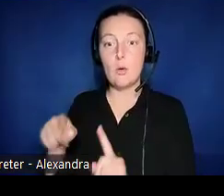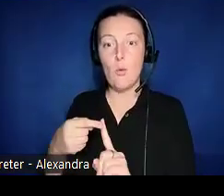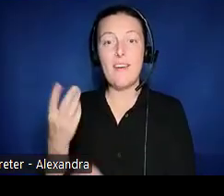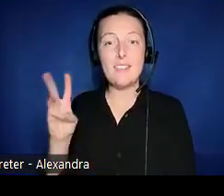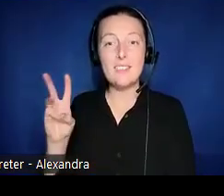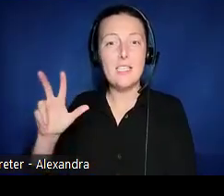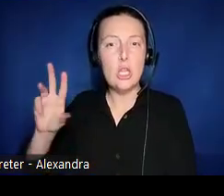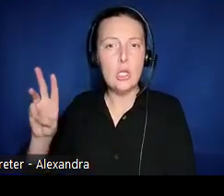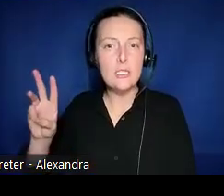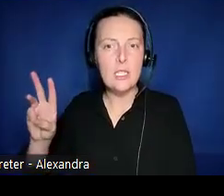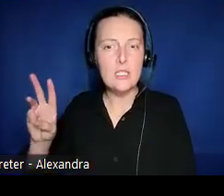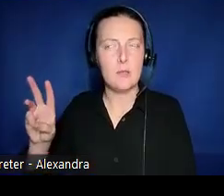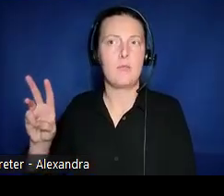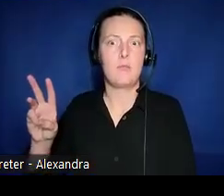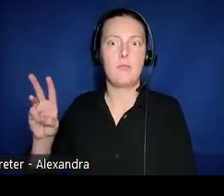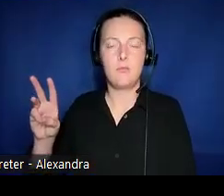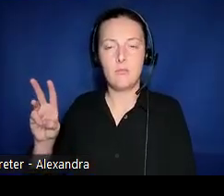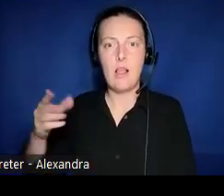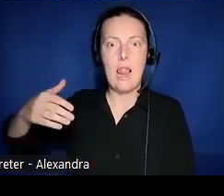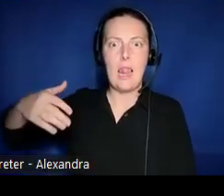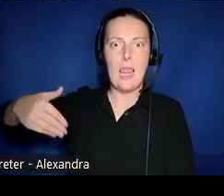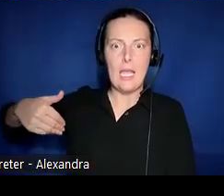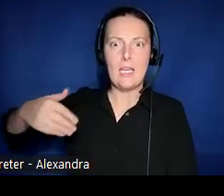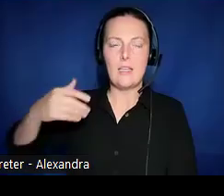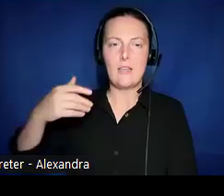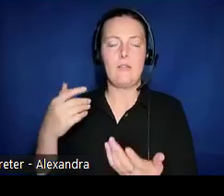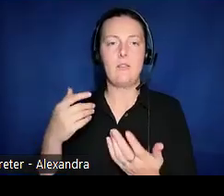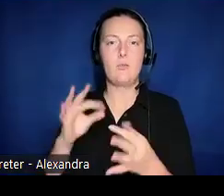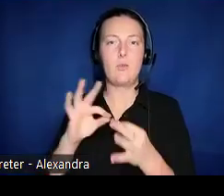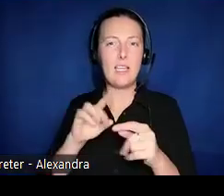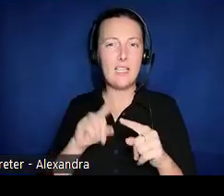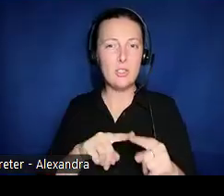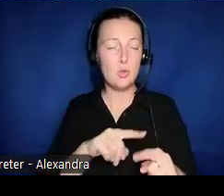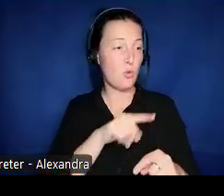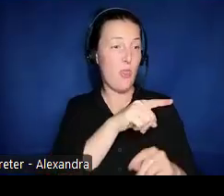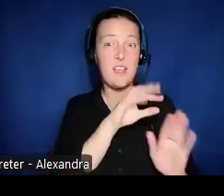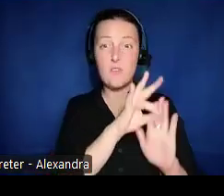relative uh to the creation of this formula, relative to when it would have been useful.